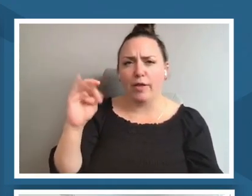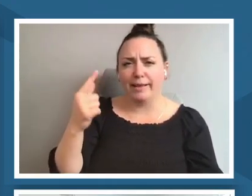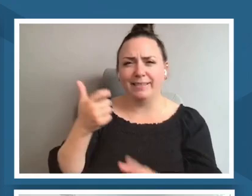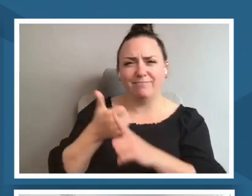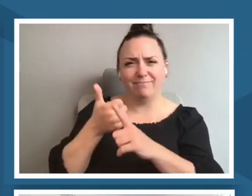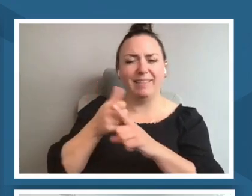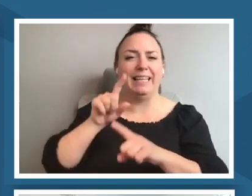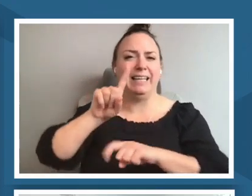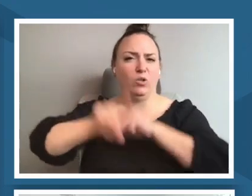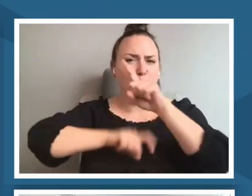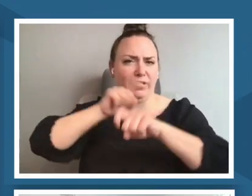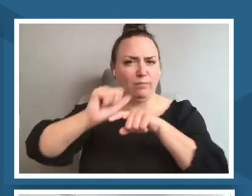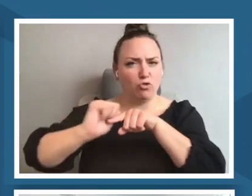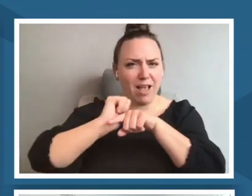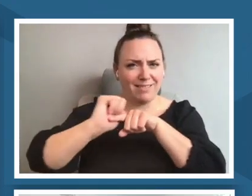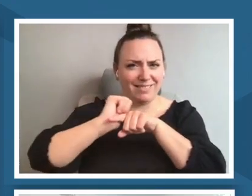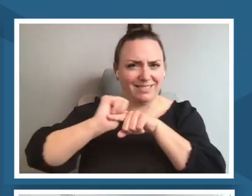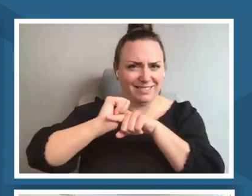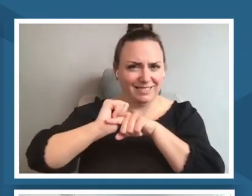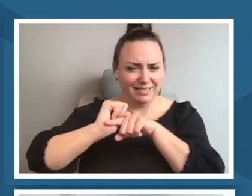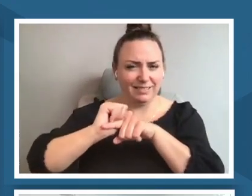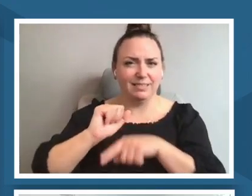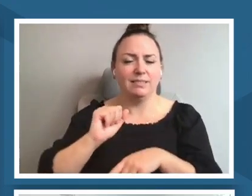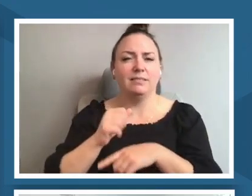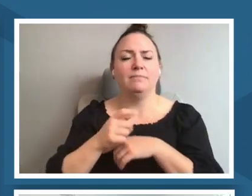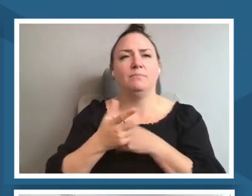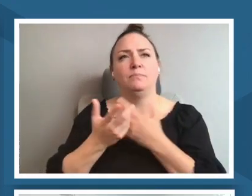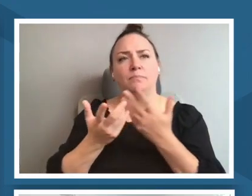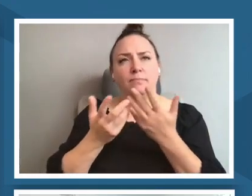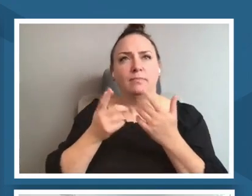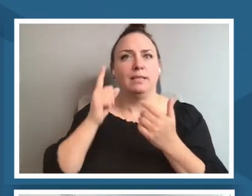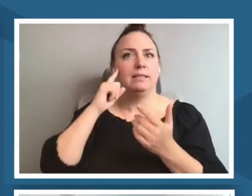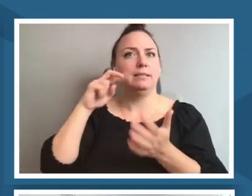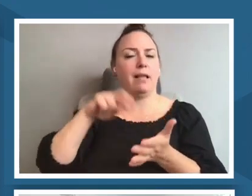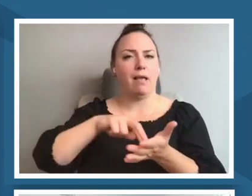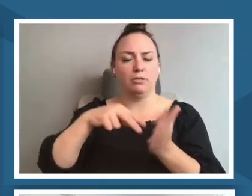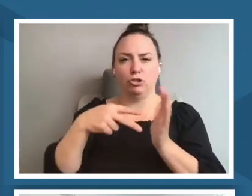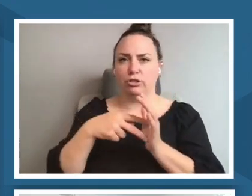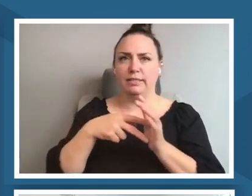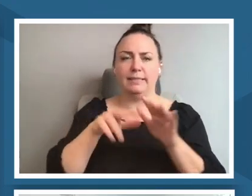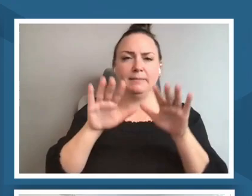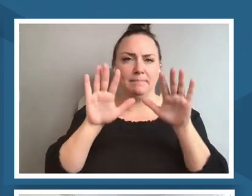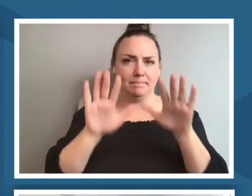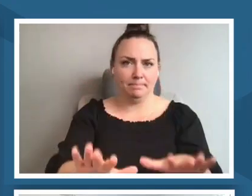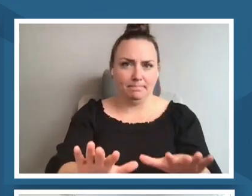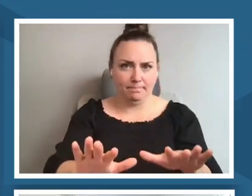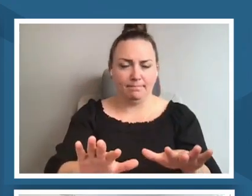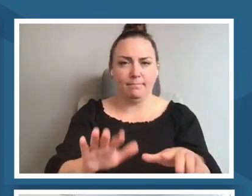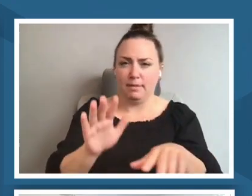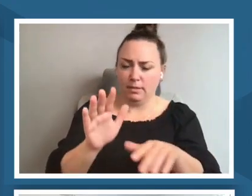it's intentionally taking the time to slow down